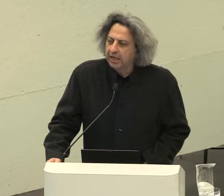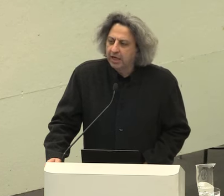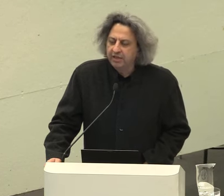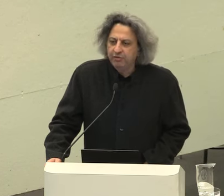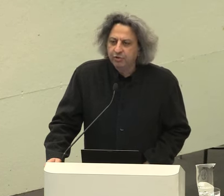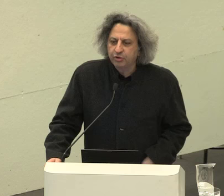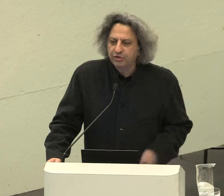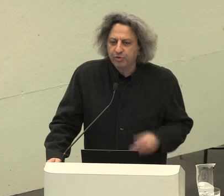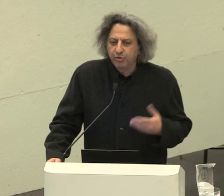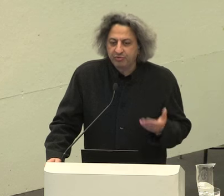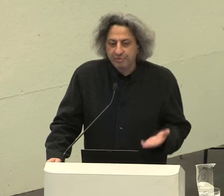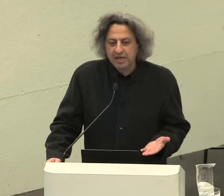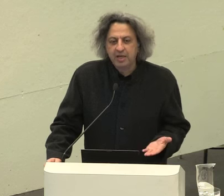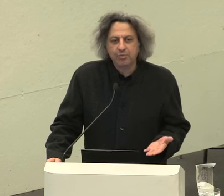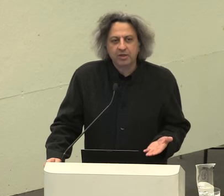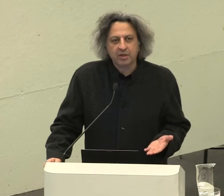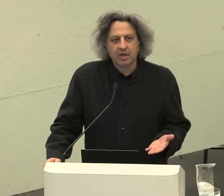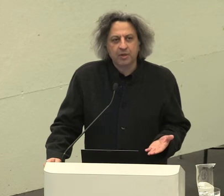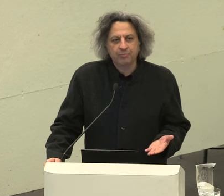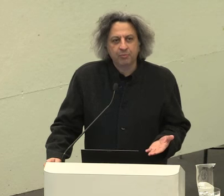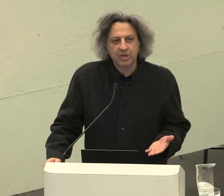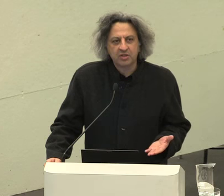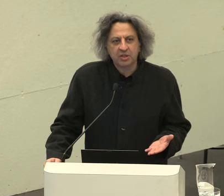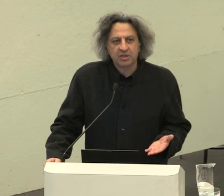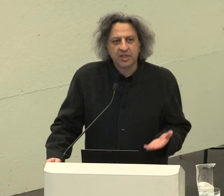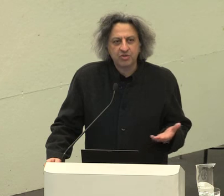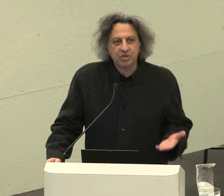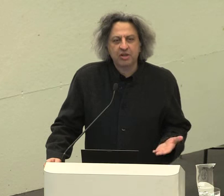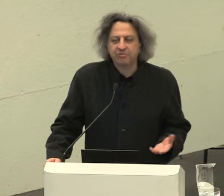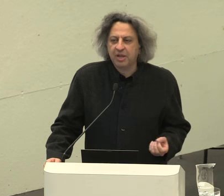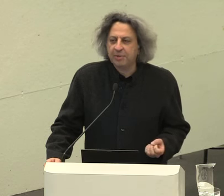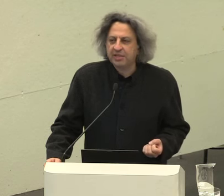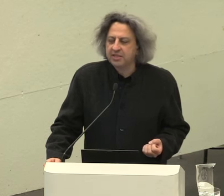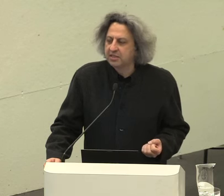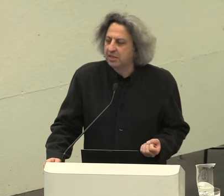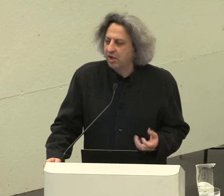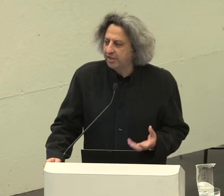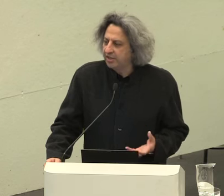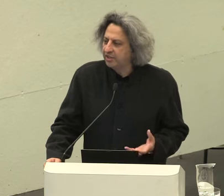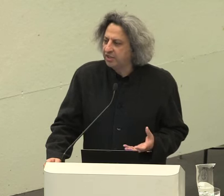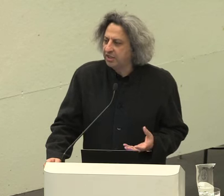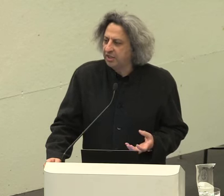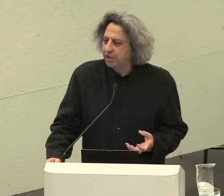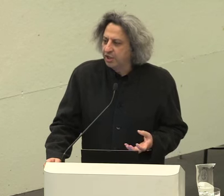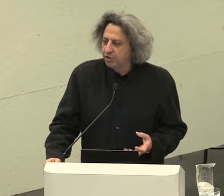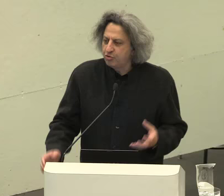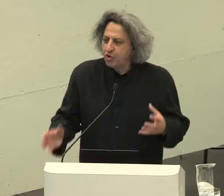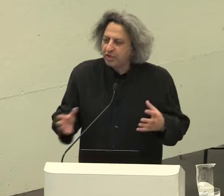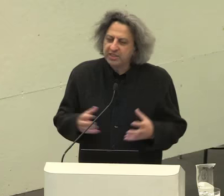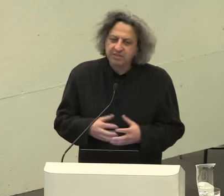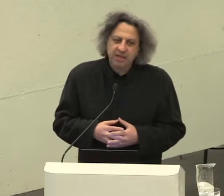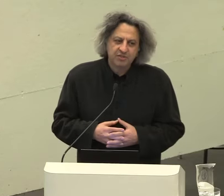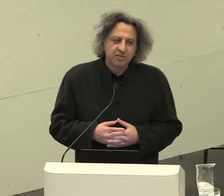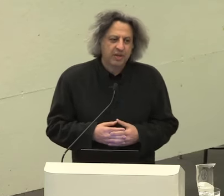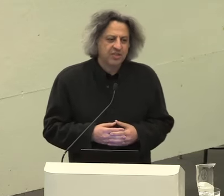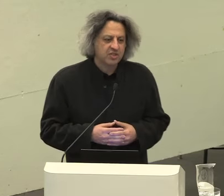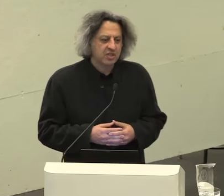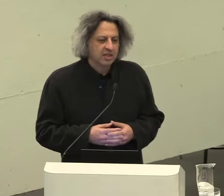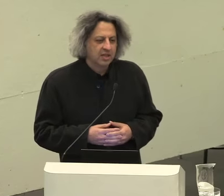I think for those of you who are familiar with the history of Japanese architecture, you know that in many respects,